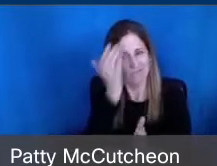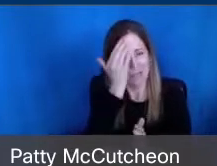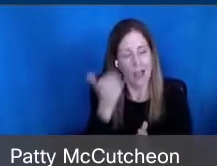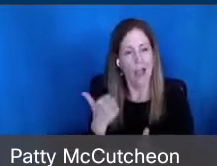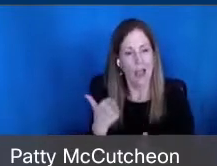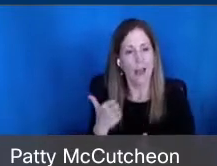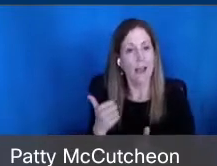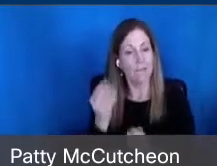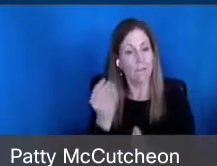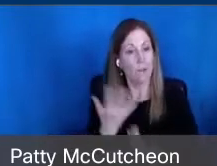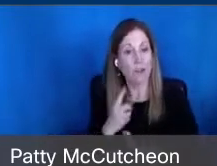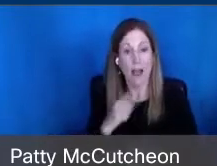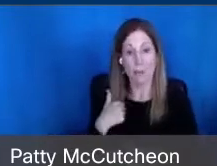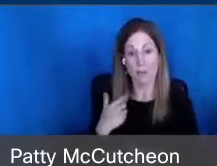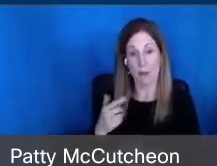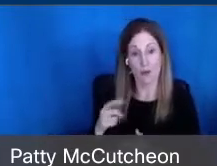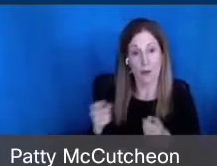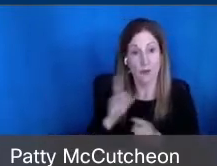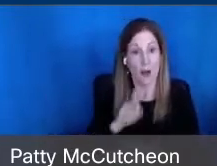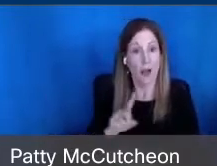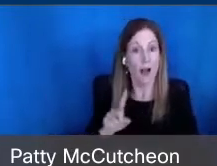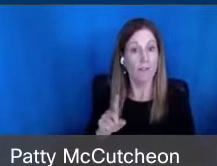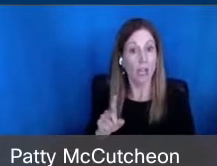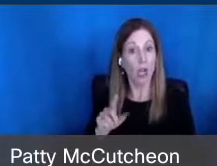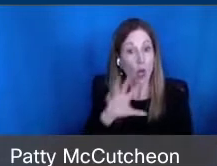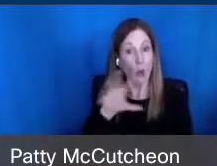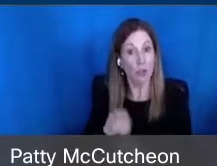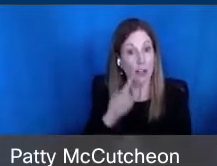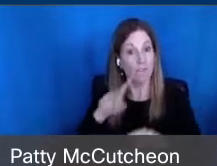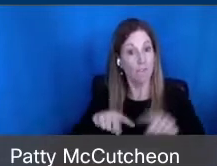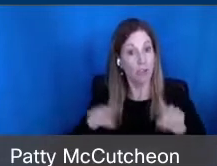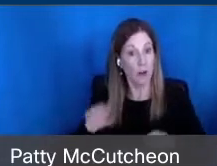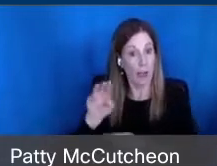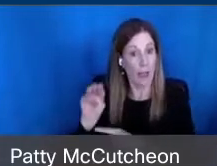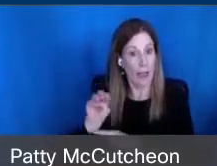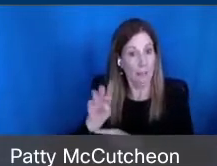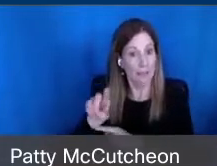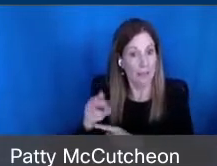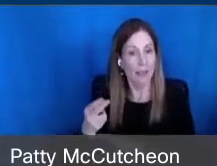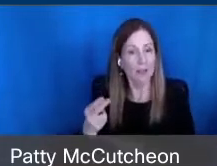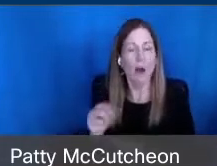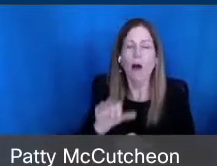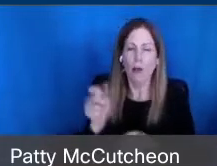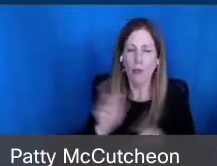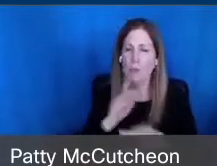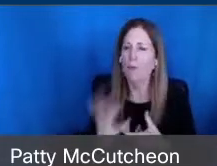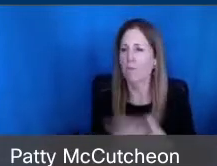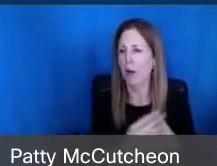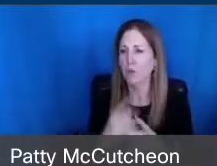for MDH, and many of us are doing several jobs. I'm also doing another job to really help Minnesotans